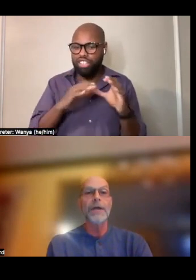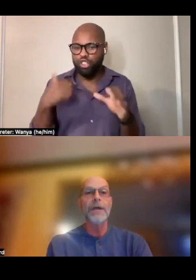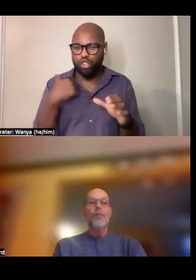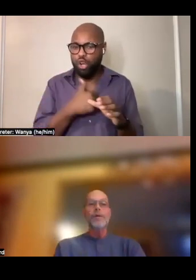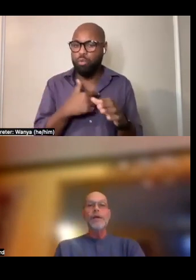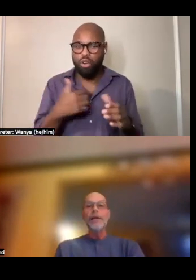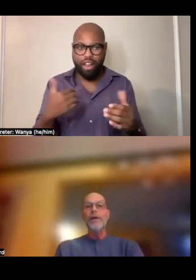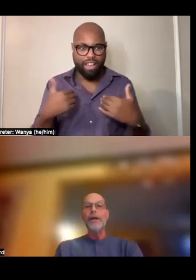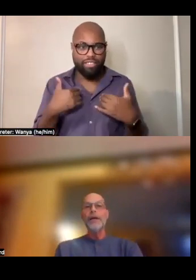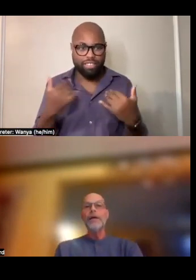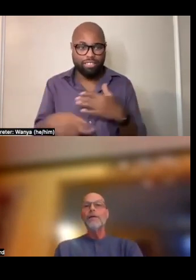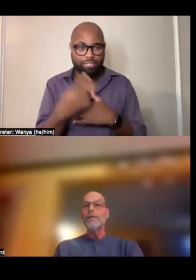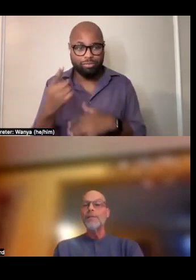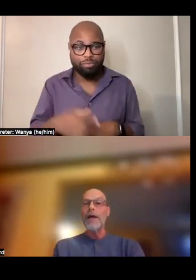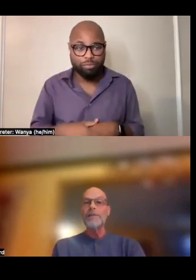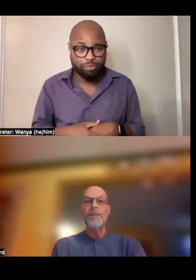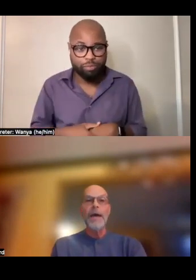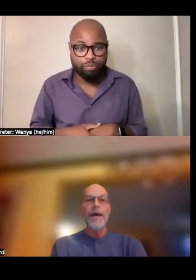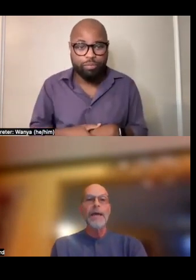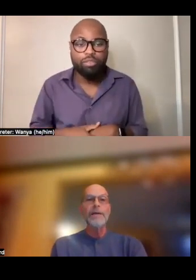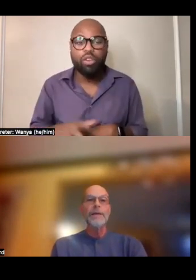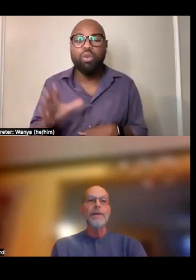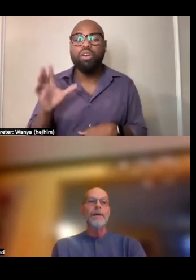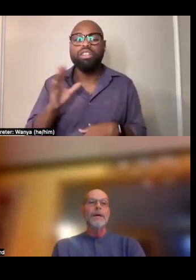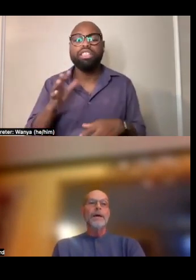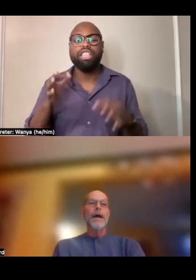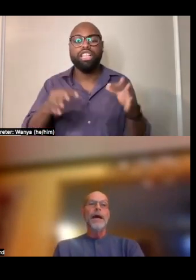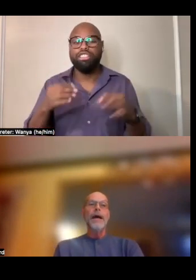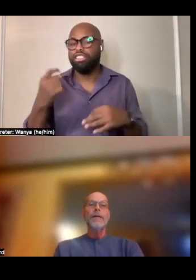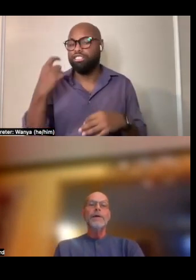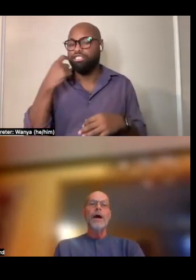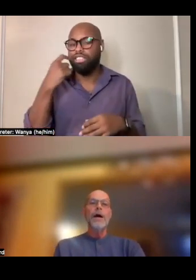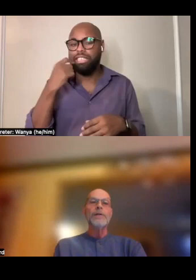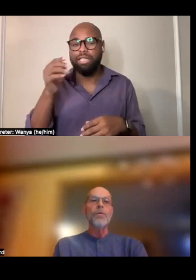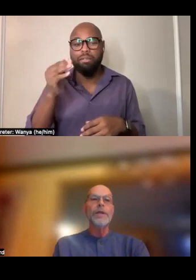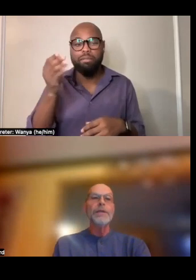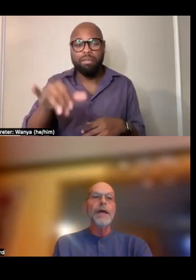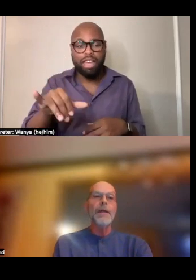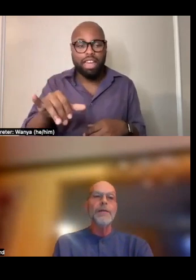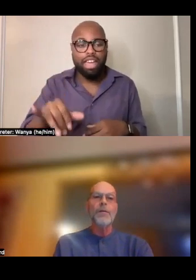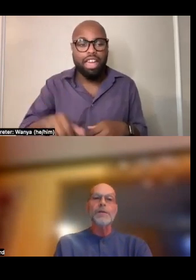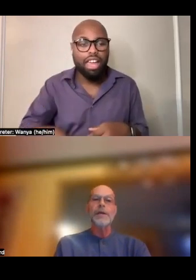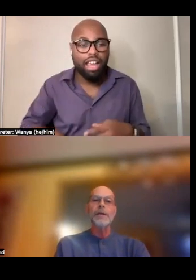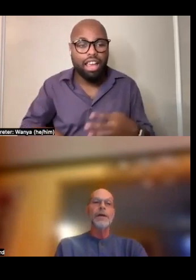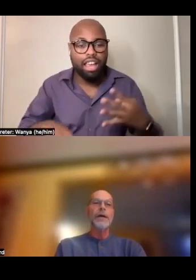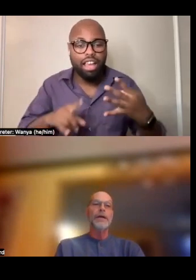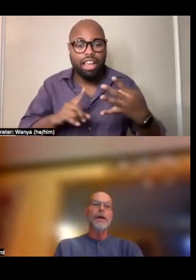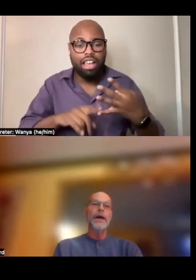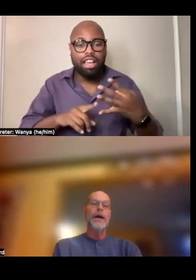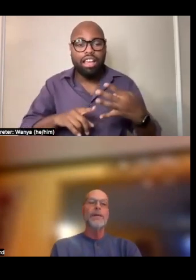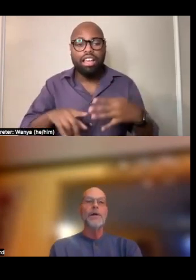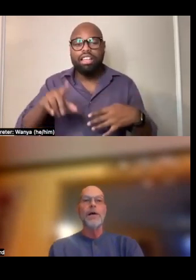There was a hearing this past May, and in 2010 there was a hearing and